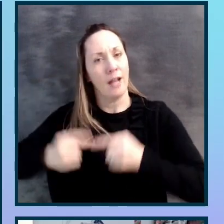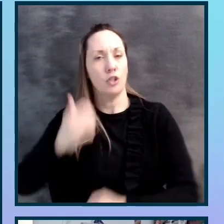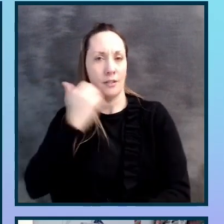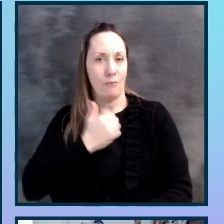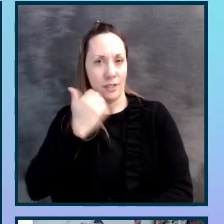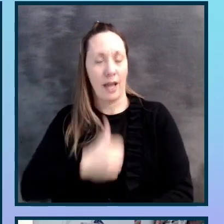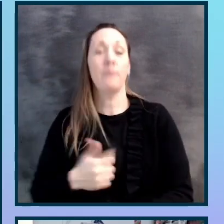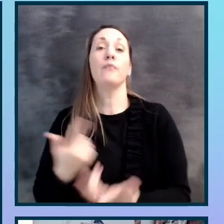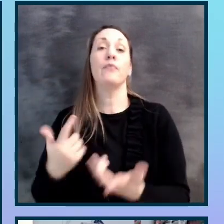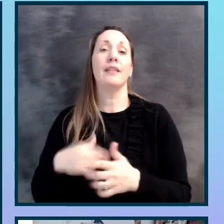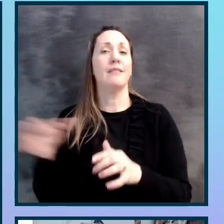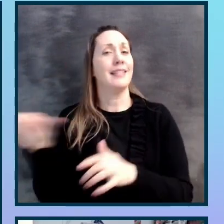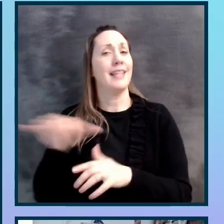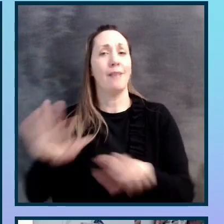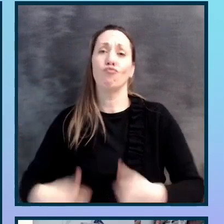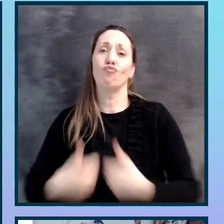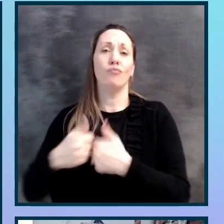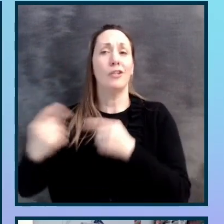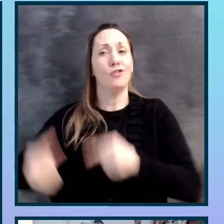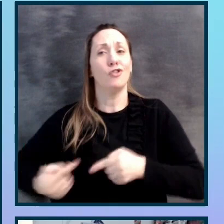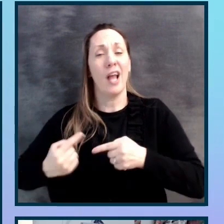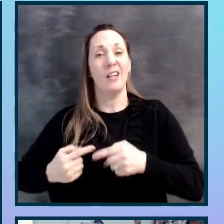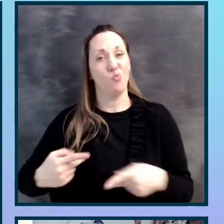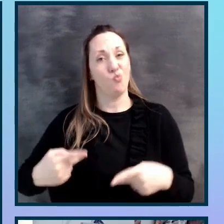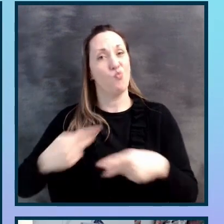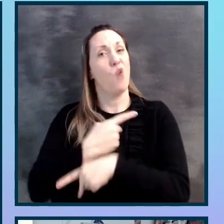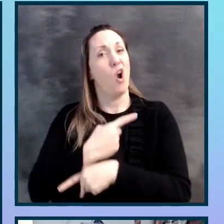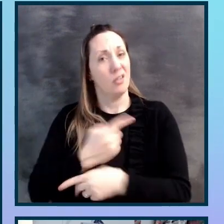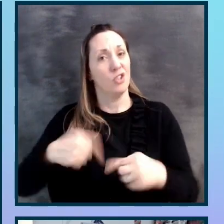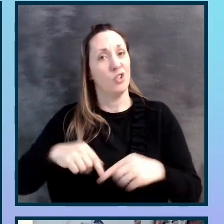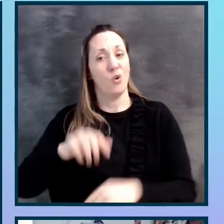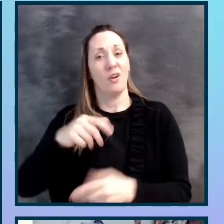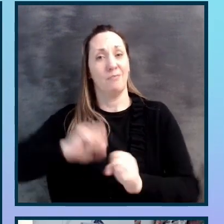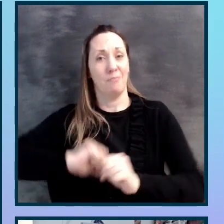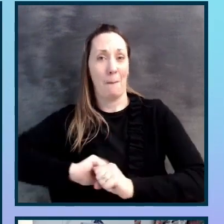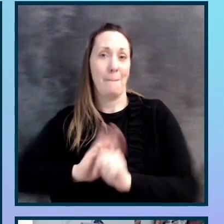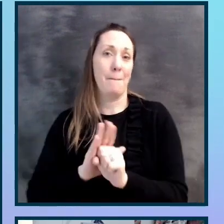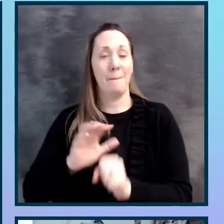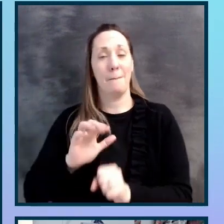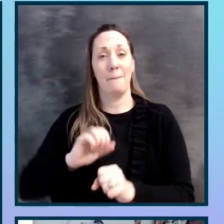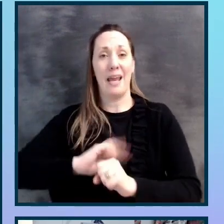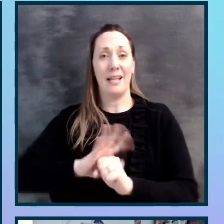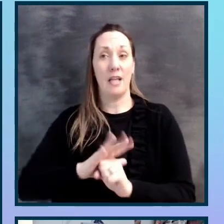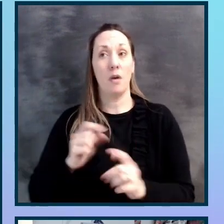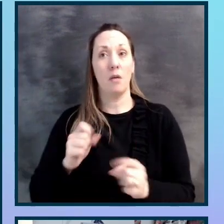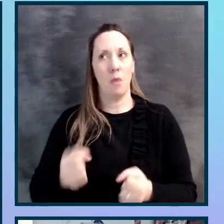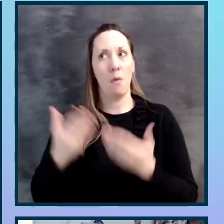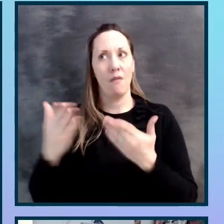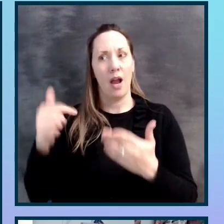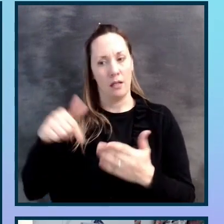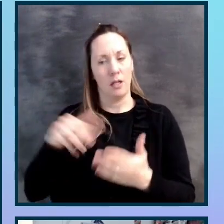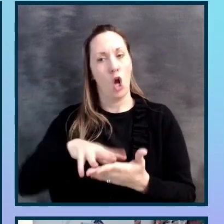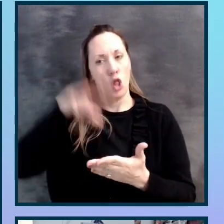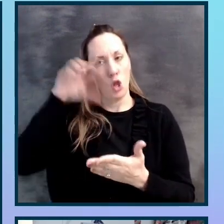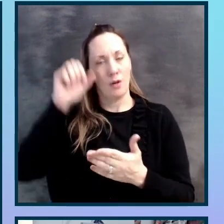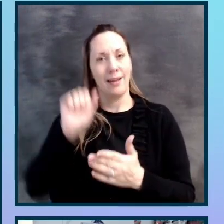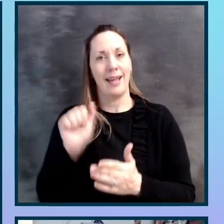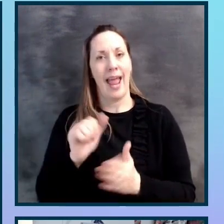These same challenges were made worse during the pandemic, but it provided Learning A-Z the opportunity to create new solutions